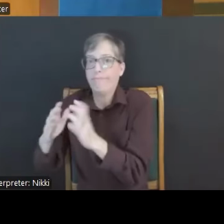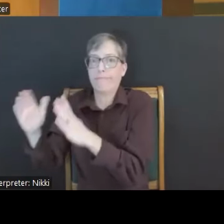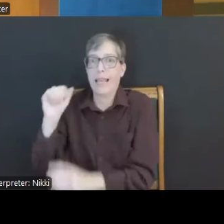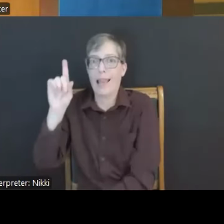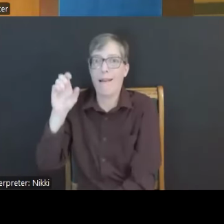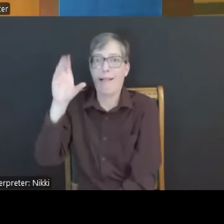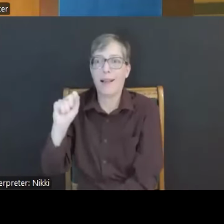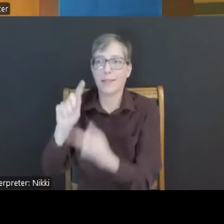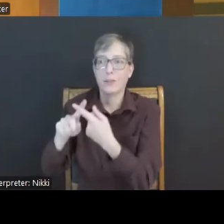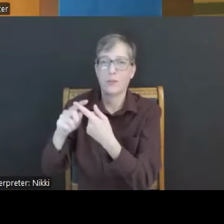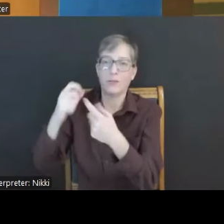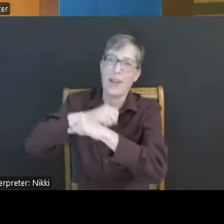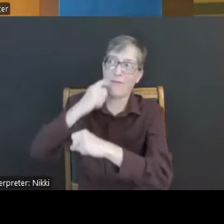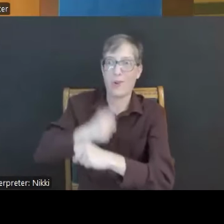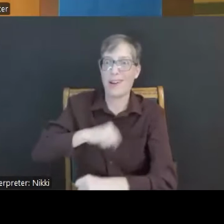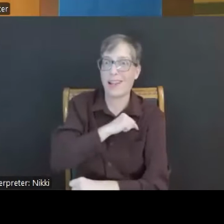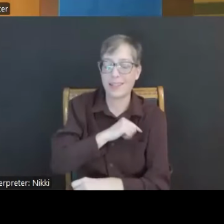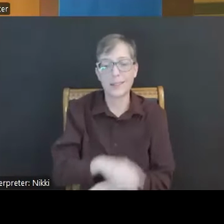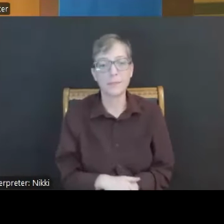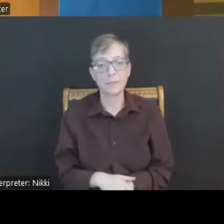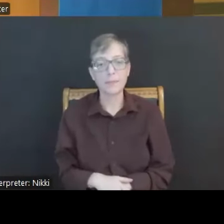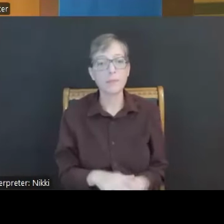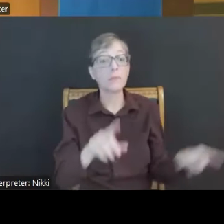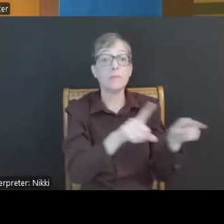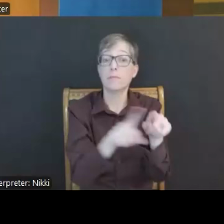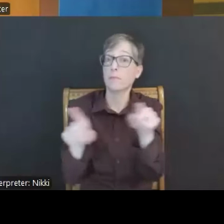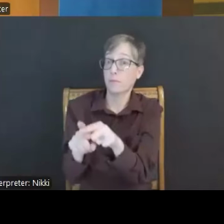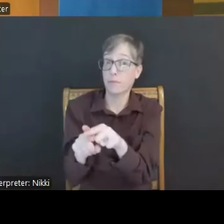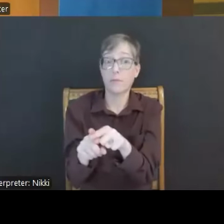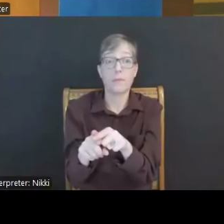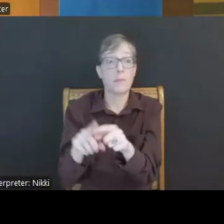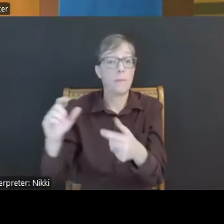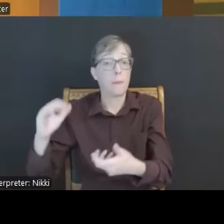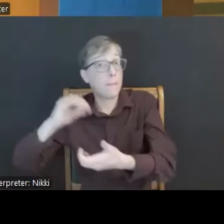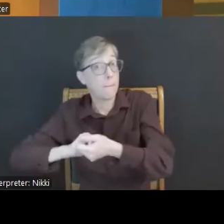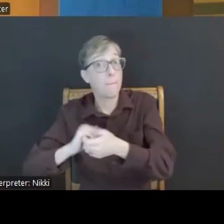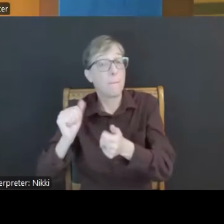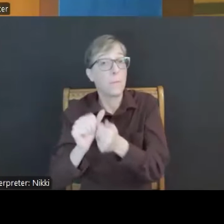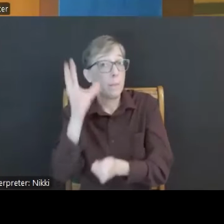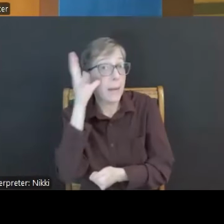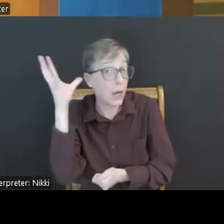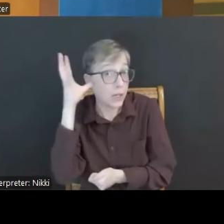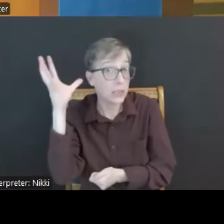being said also having a partnership um having our parent involvement is so key to us and like